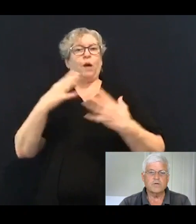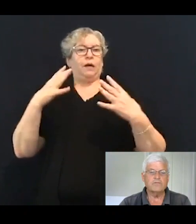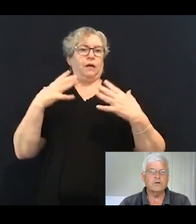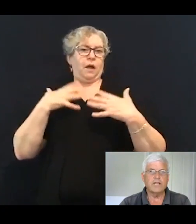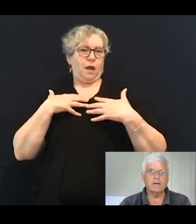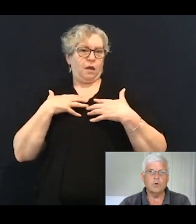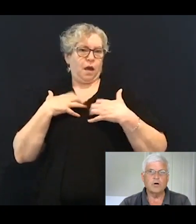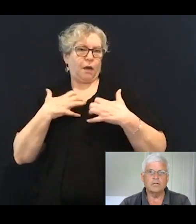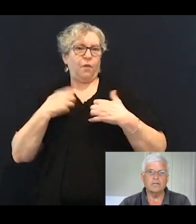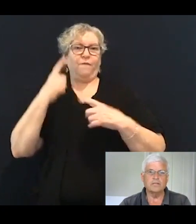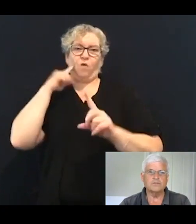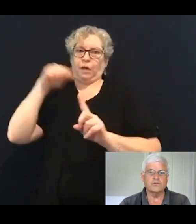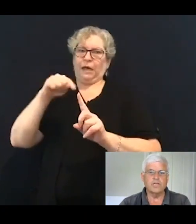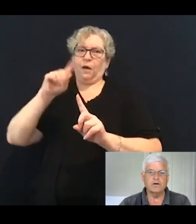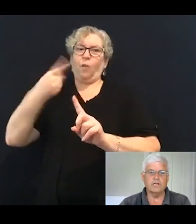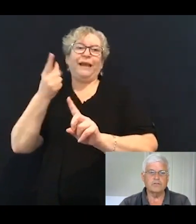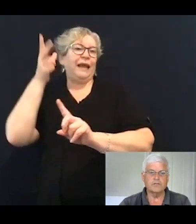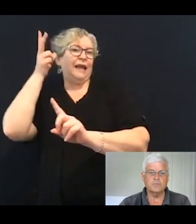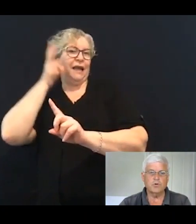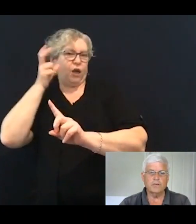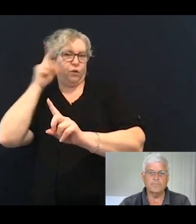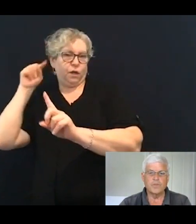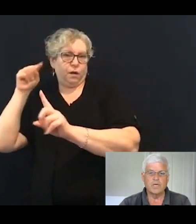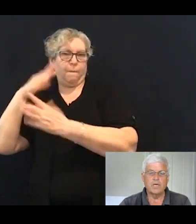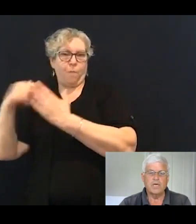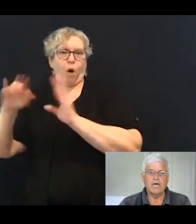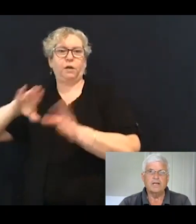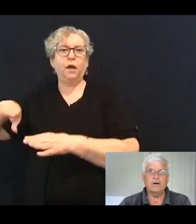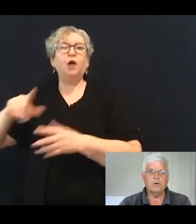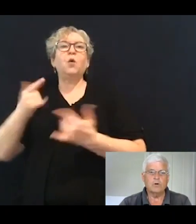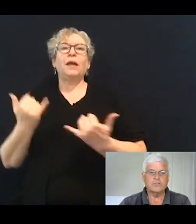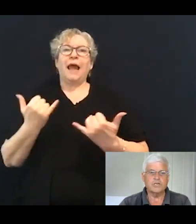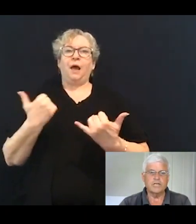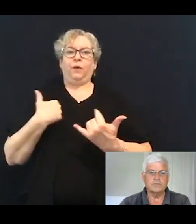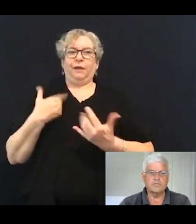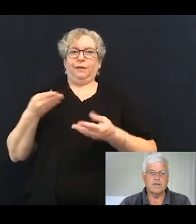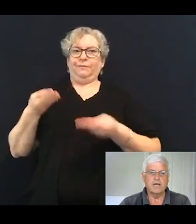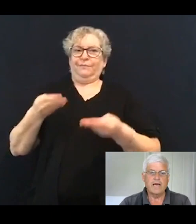at least for the hearing at this point. Now a question is, how can we deliver